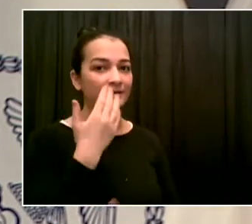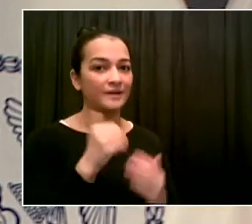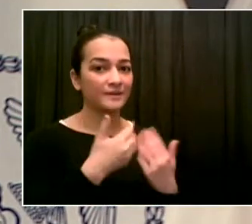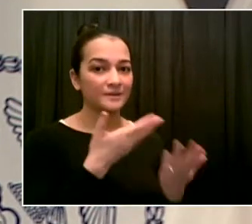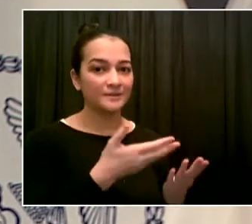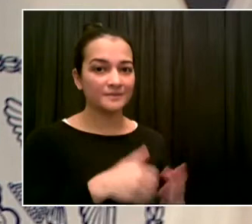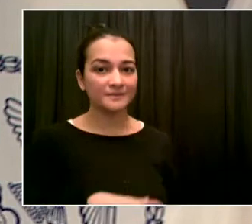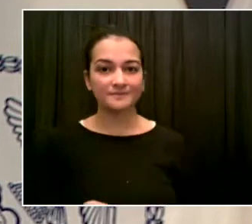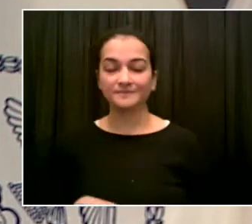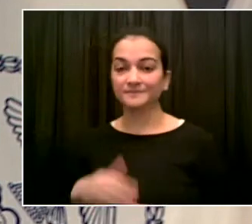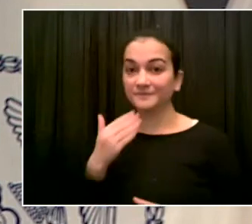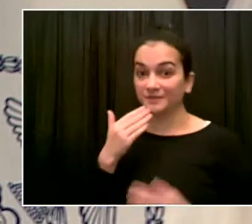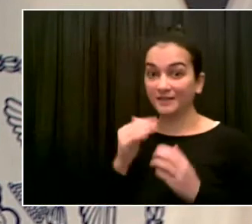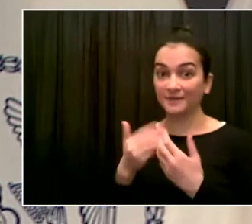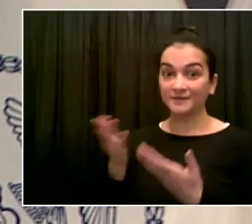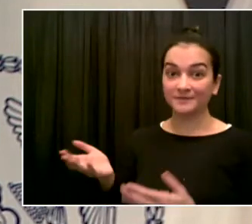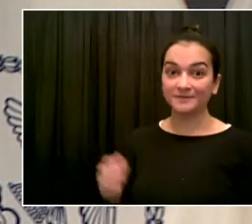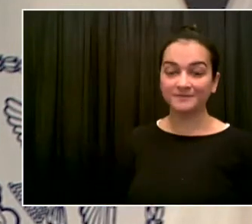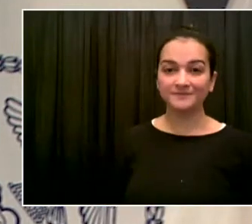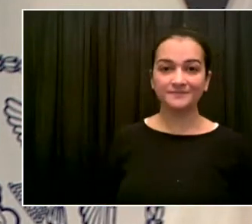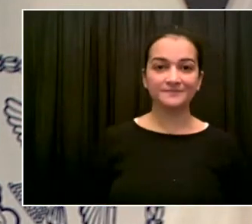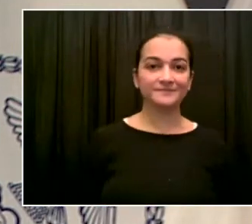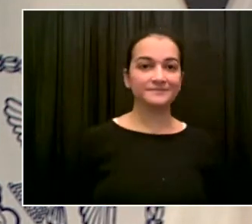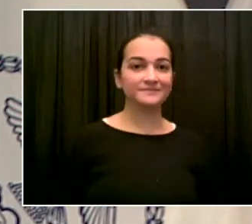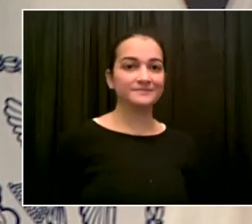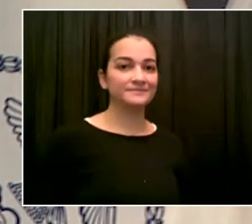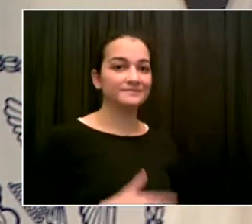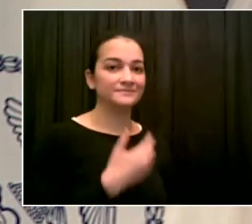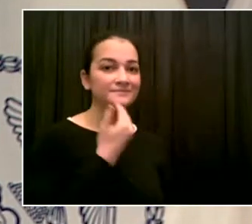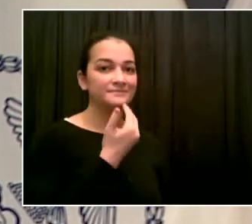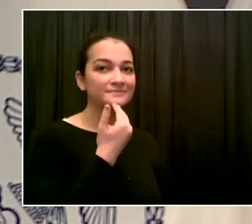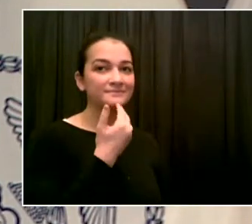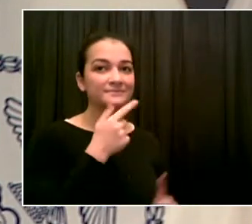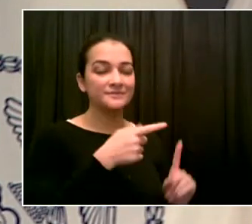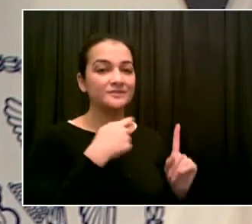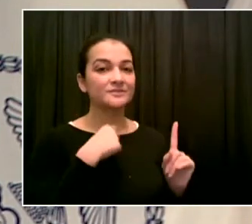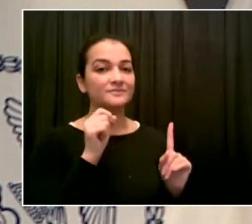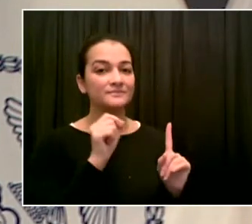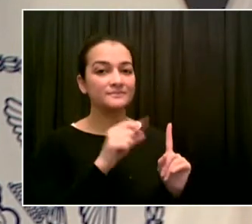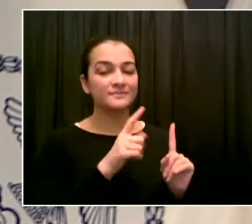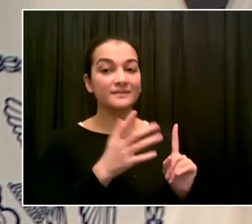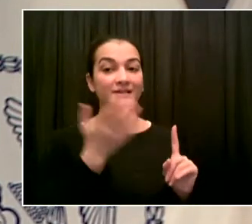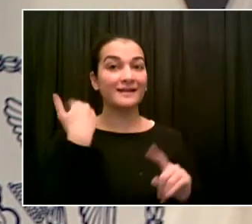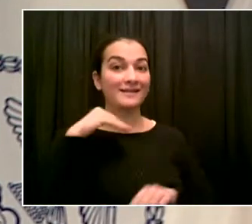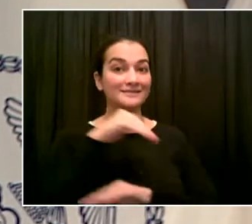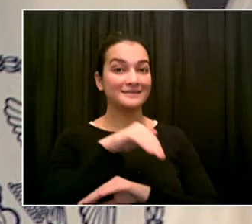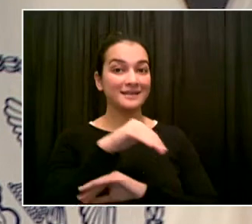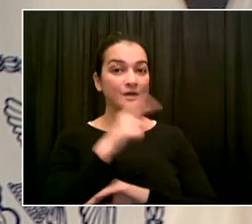HOW ARE YOU? GOOD, THANK YOU FOR ASKING.